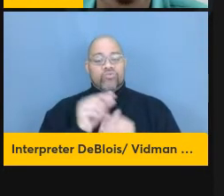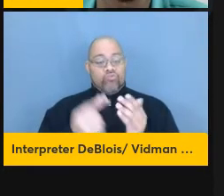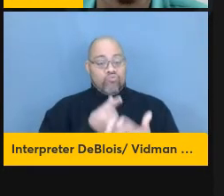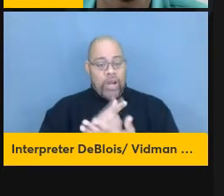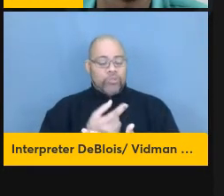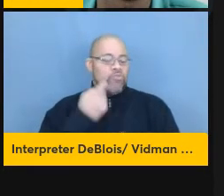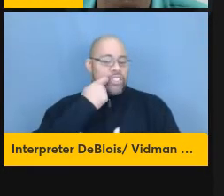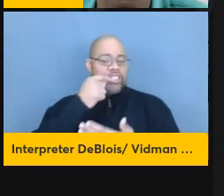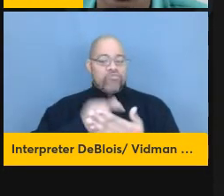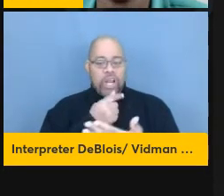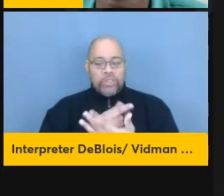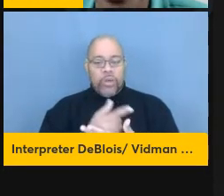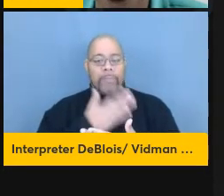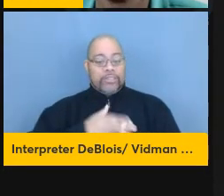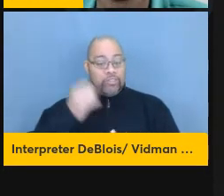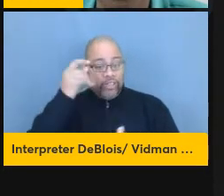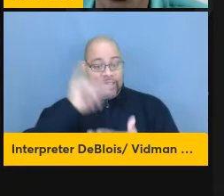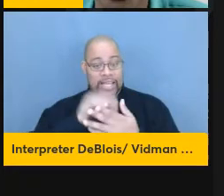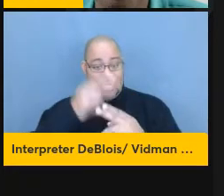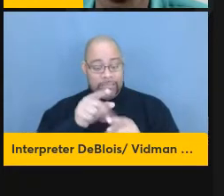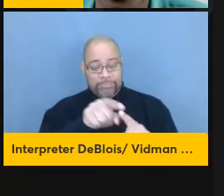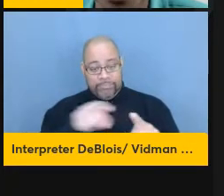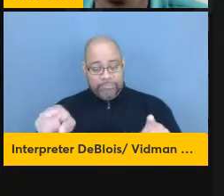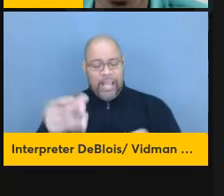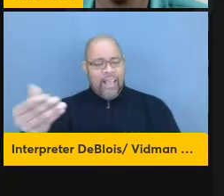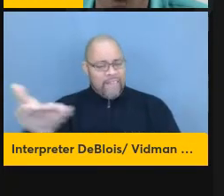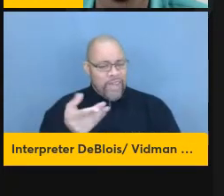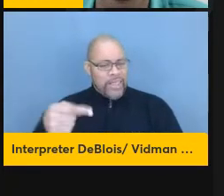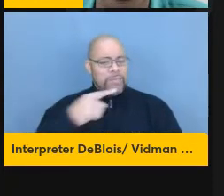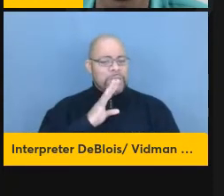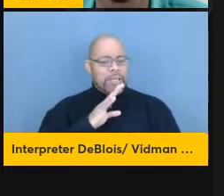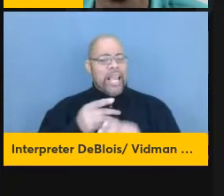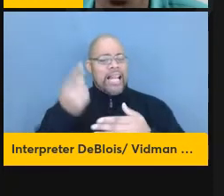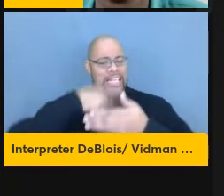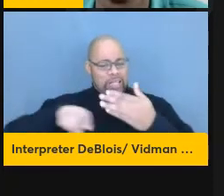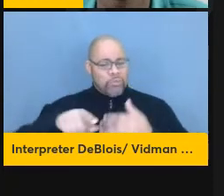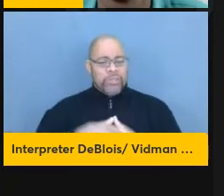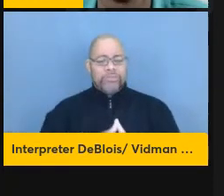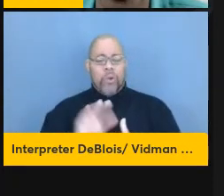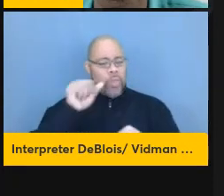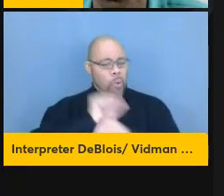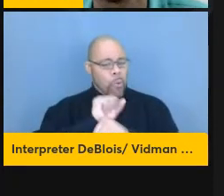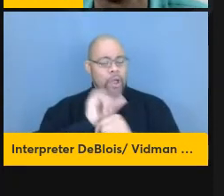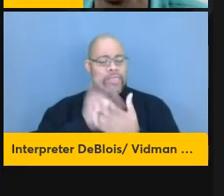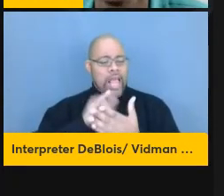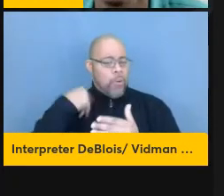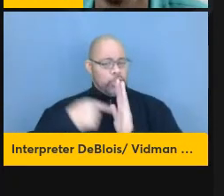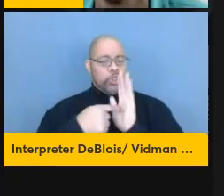graduated, please note their names down and invite them to speak next week. It's all their work that I'm going to show you today